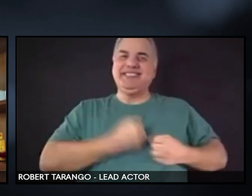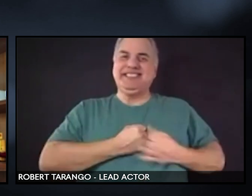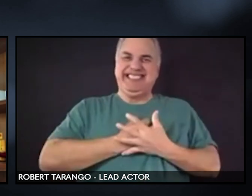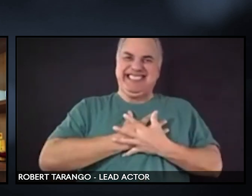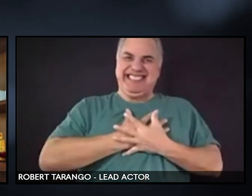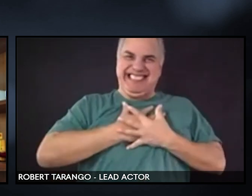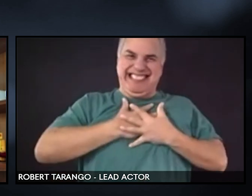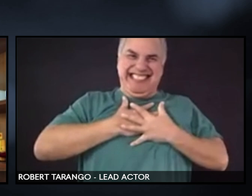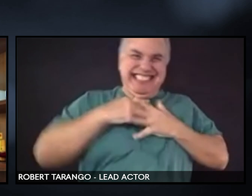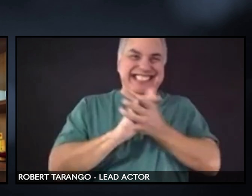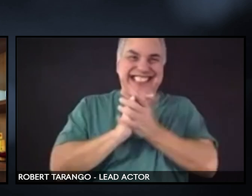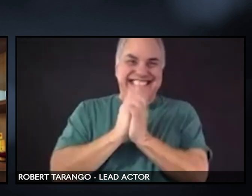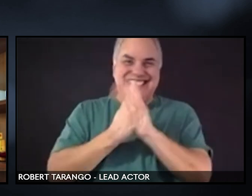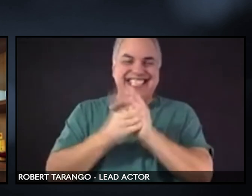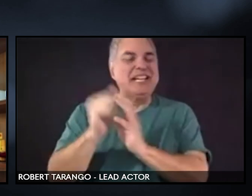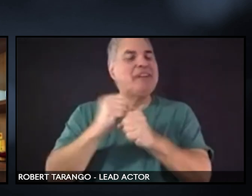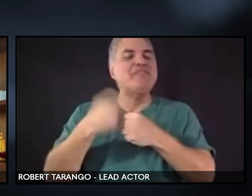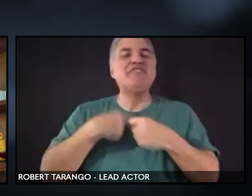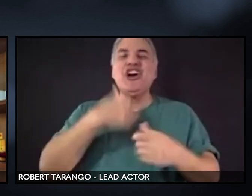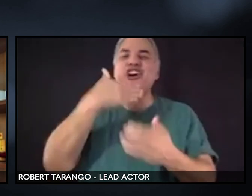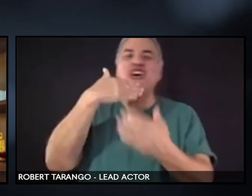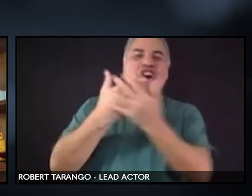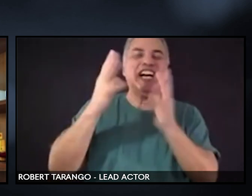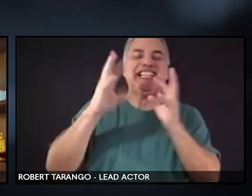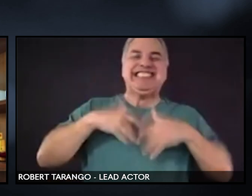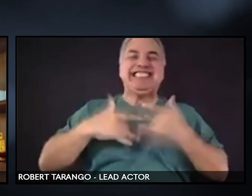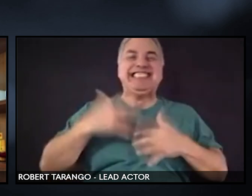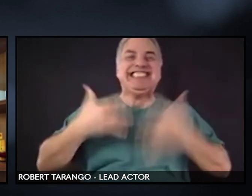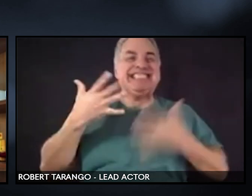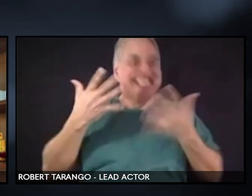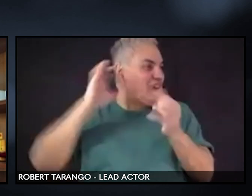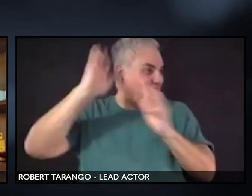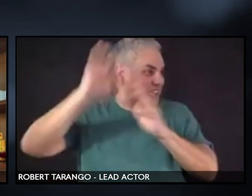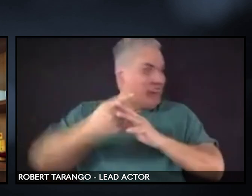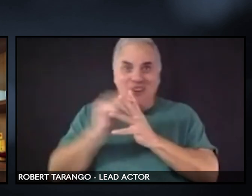he kept talking, I just started getting more and more and more excited. It lit a